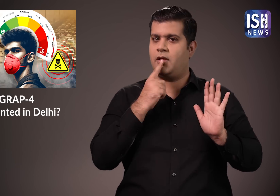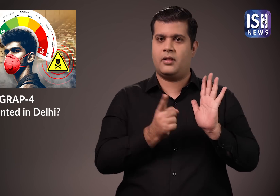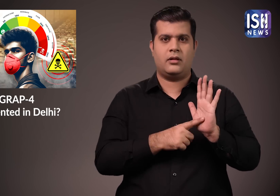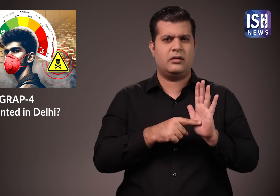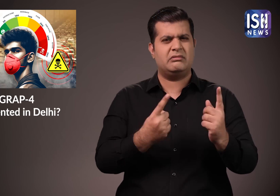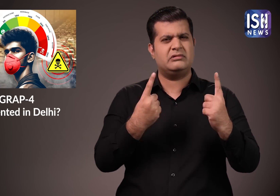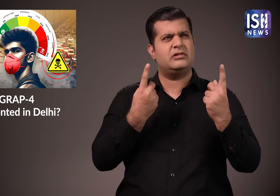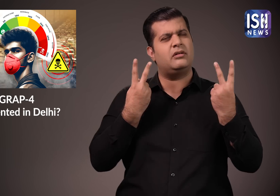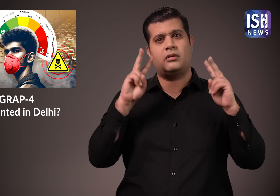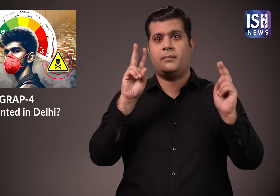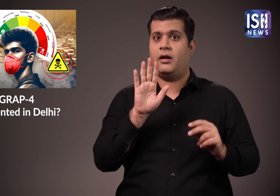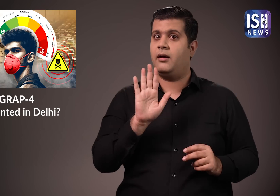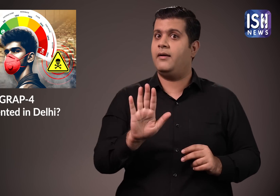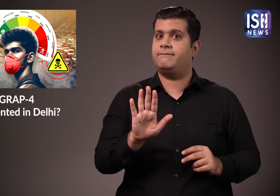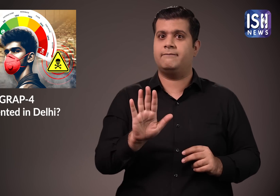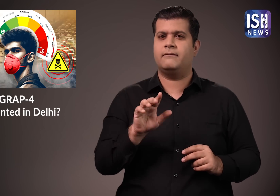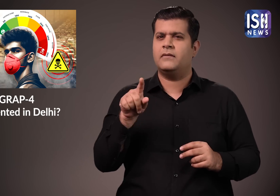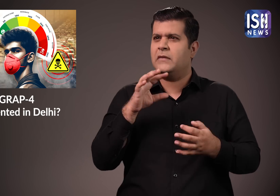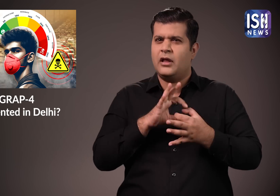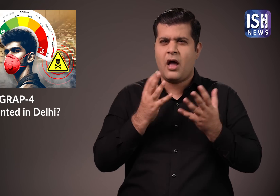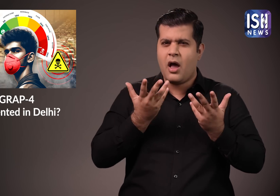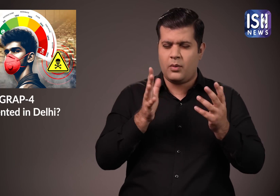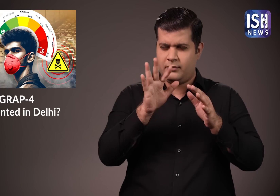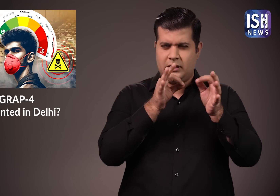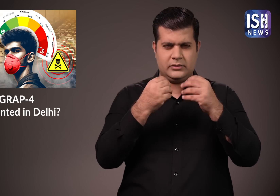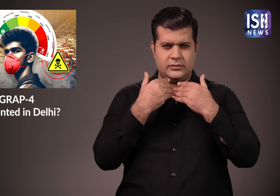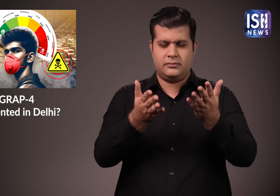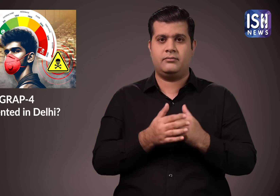These have strict restrictions. Let me tell you about these.